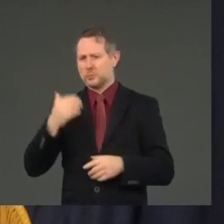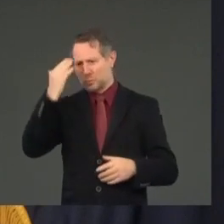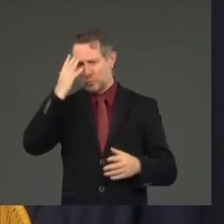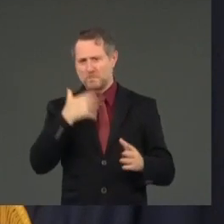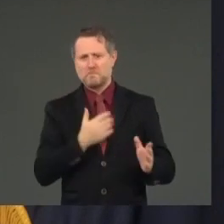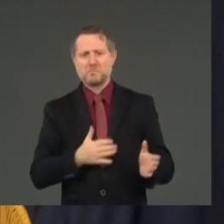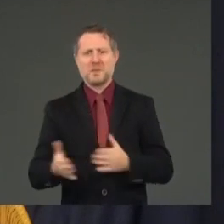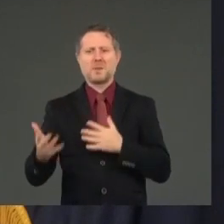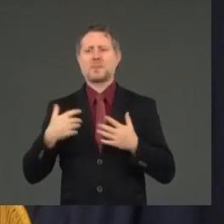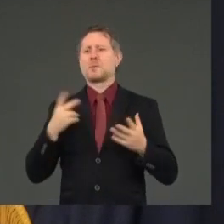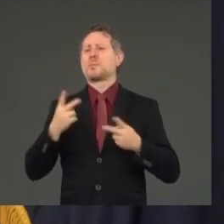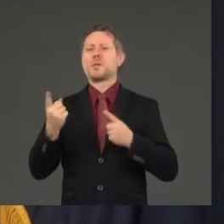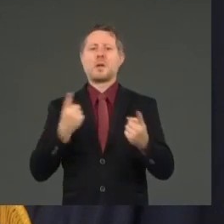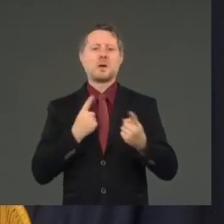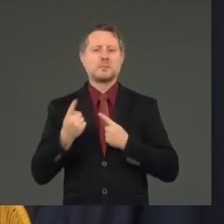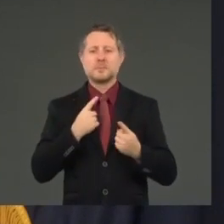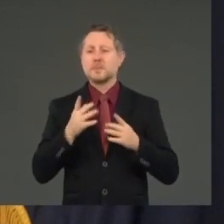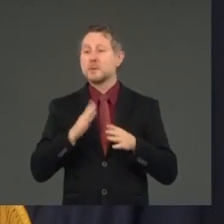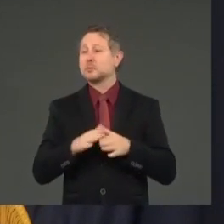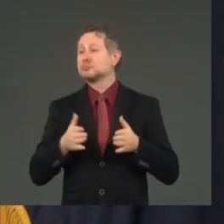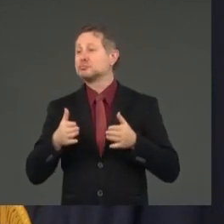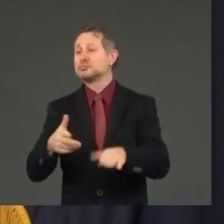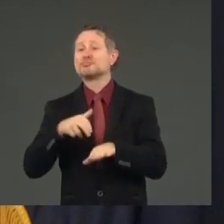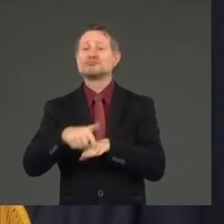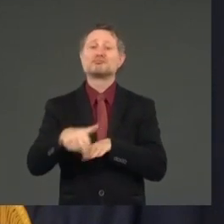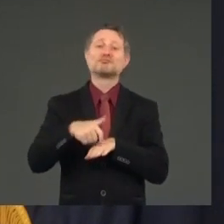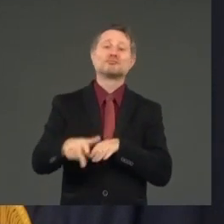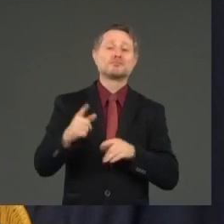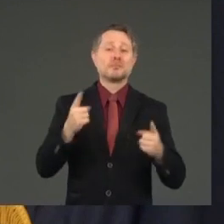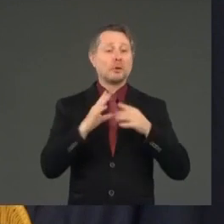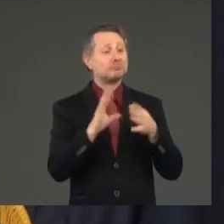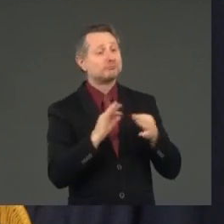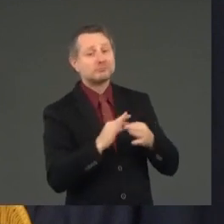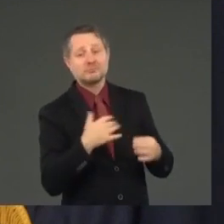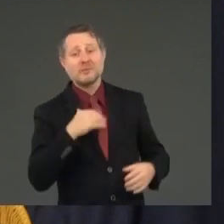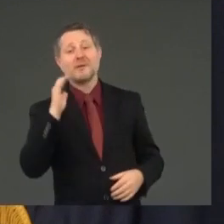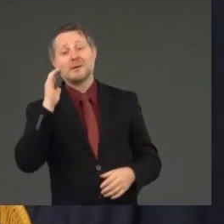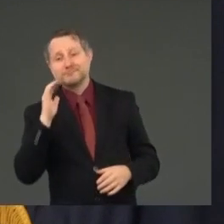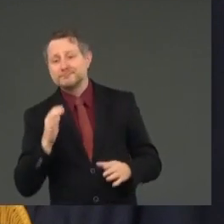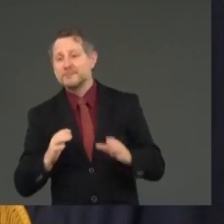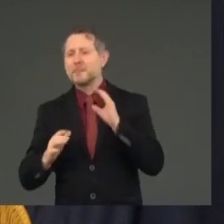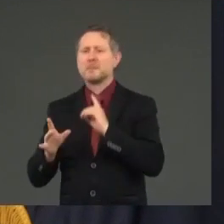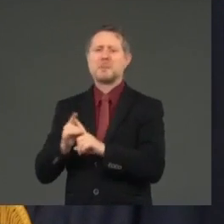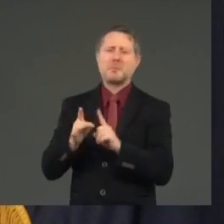PERSON IN THIS STATE KNOWS EXACTLY WHAT WE'RE DOING, WHEN WE'RE DOING IT.